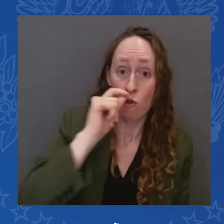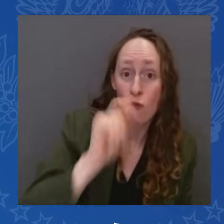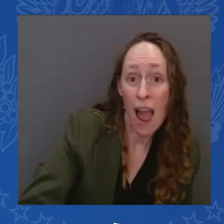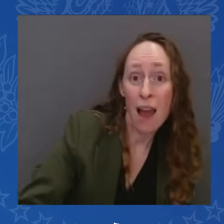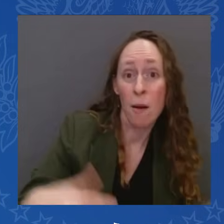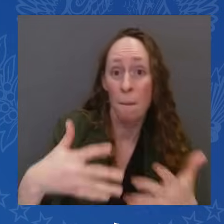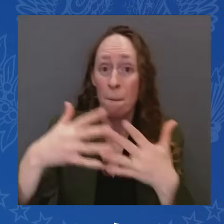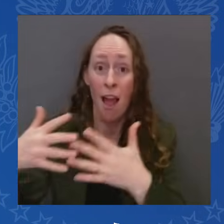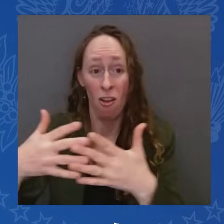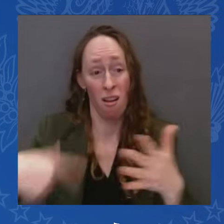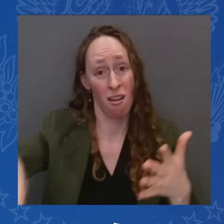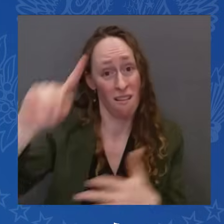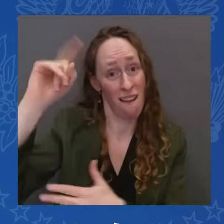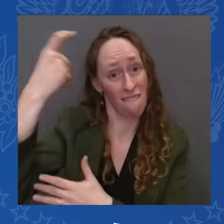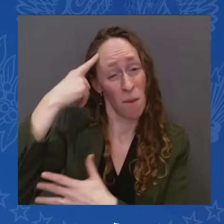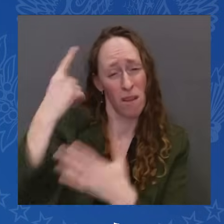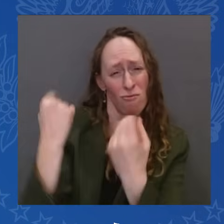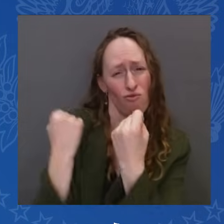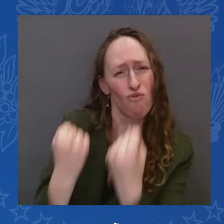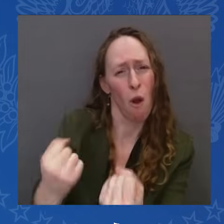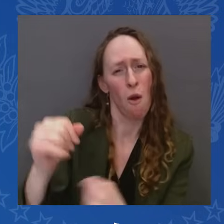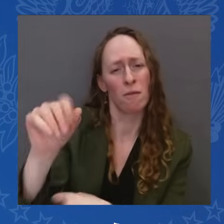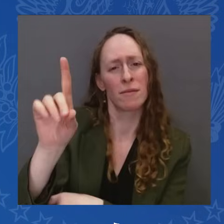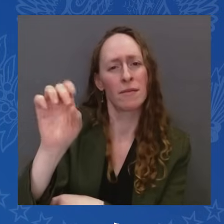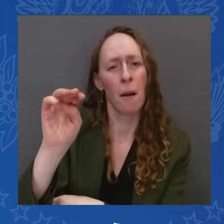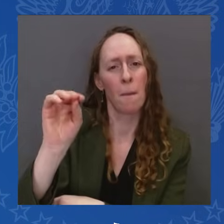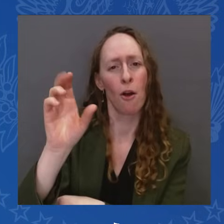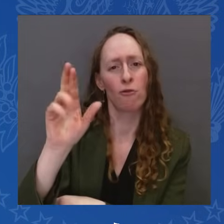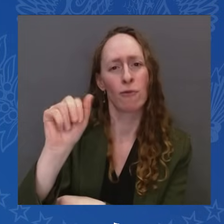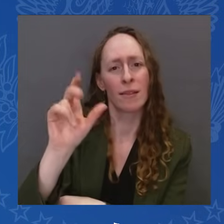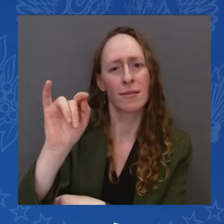and the U.S., as it involves your companies,